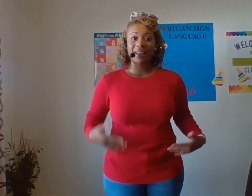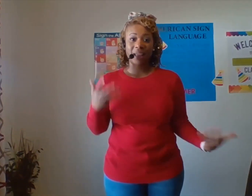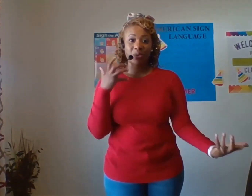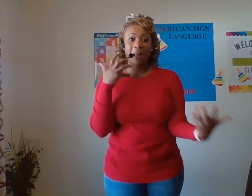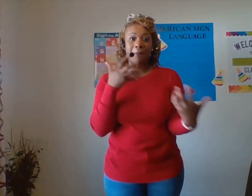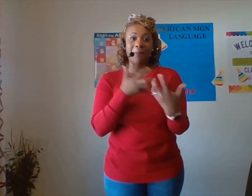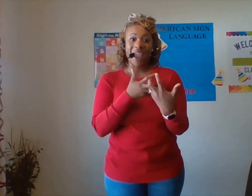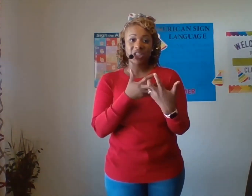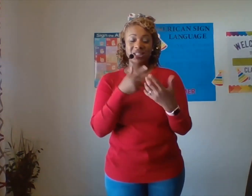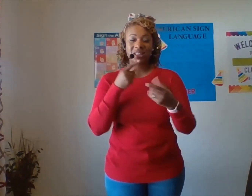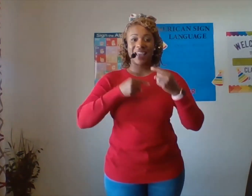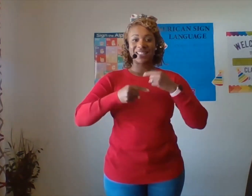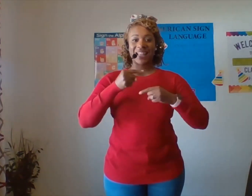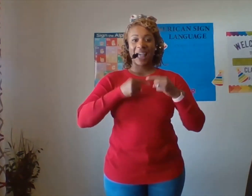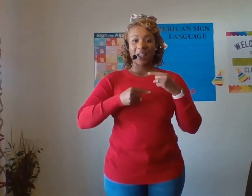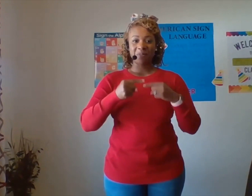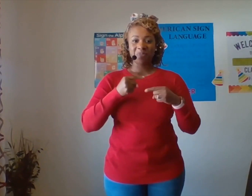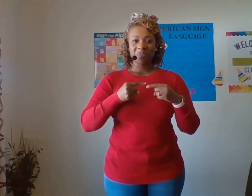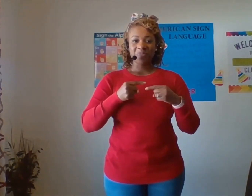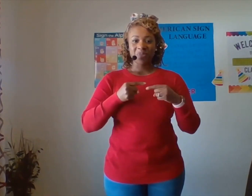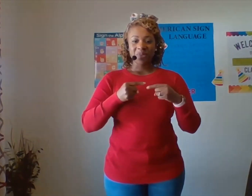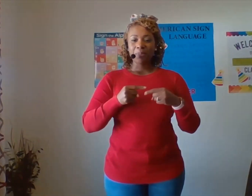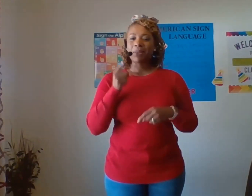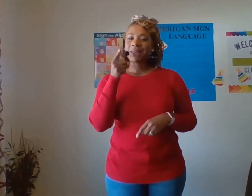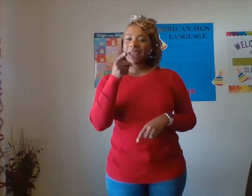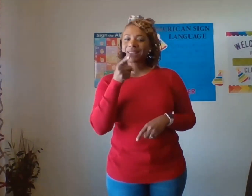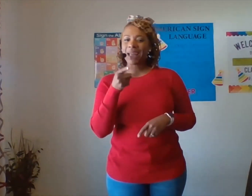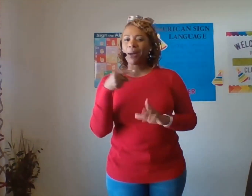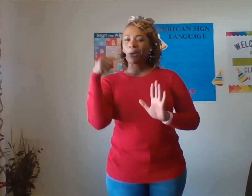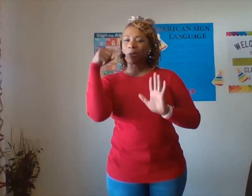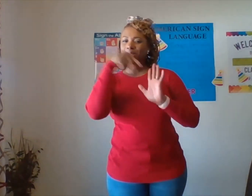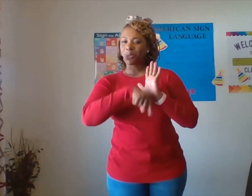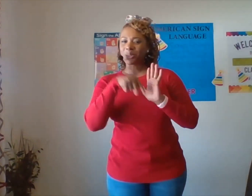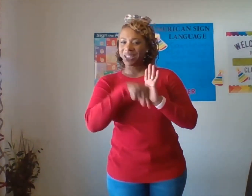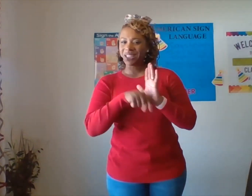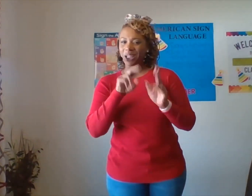language that matches that side maybe next time I'll go into more detail about